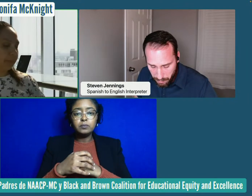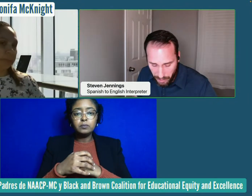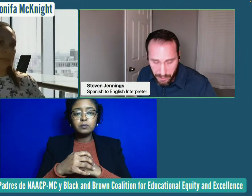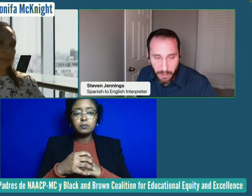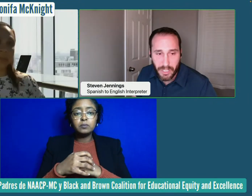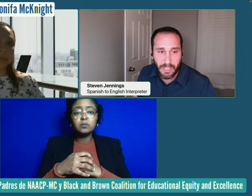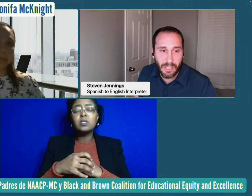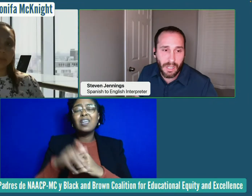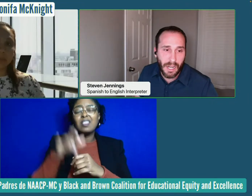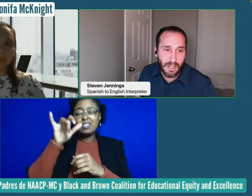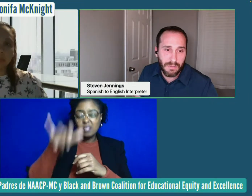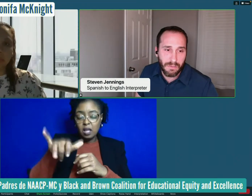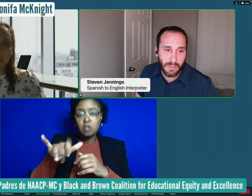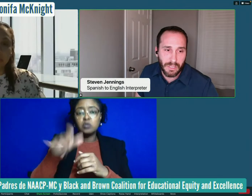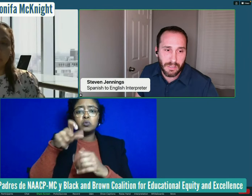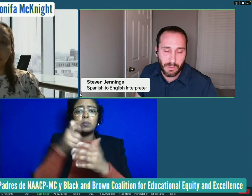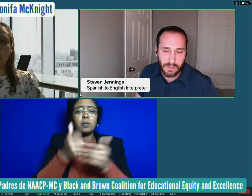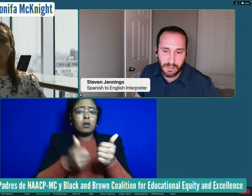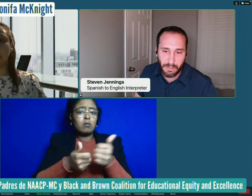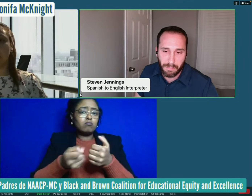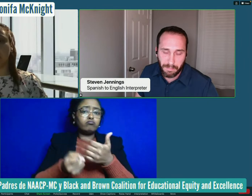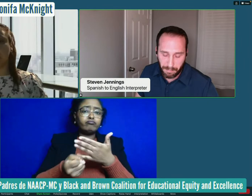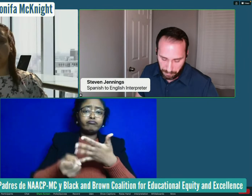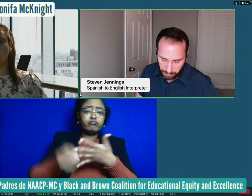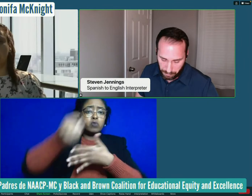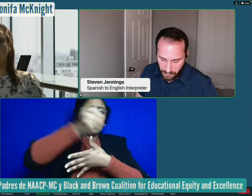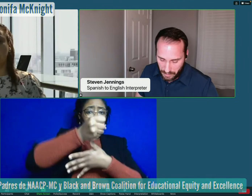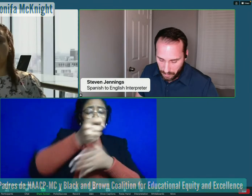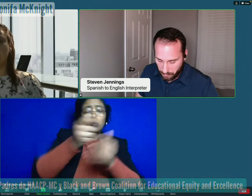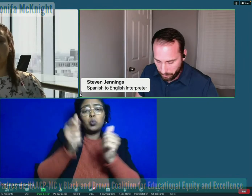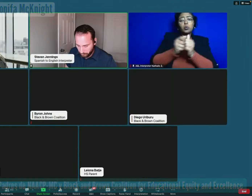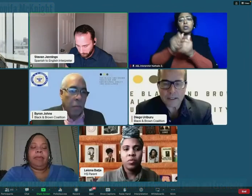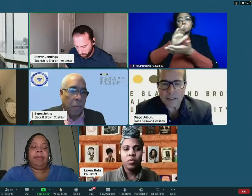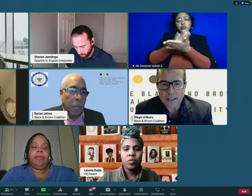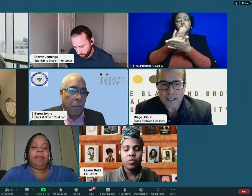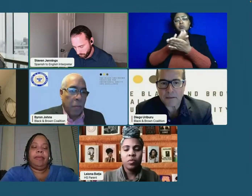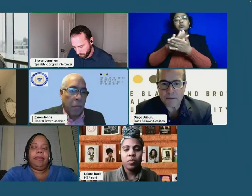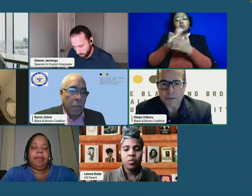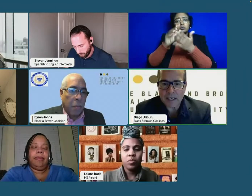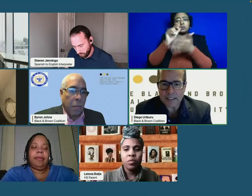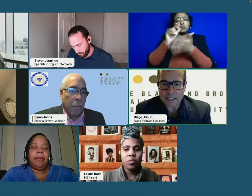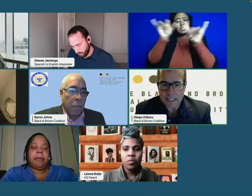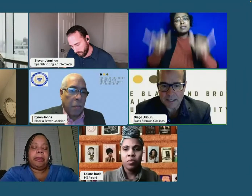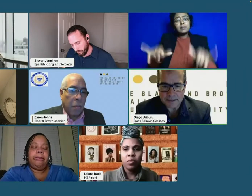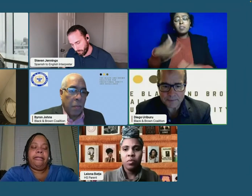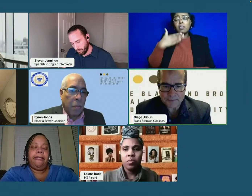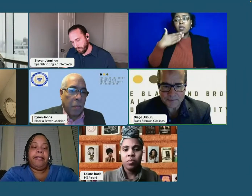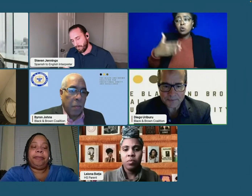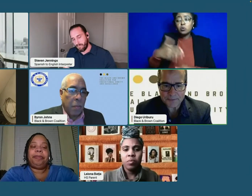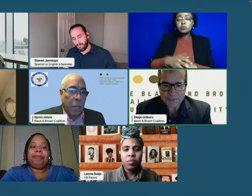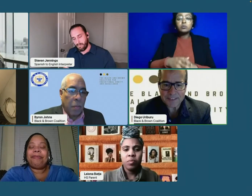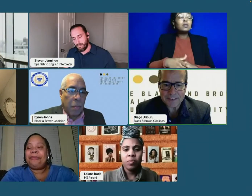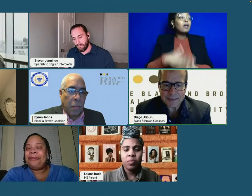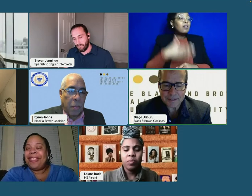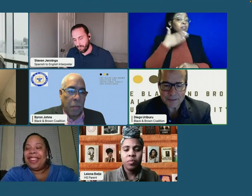Total system Scholar. Gracie's should be a priority, uh, for